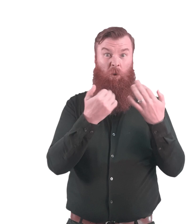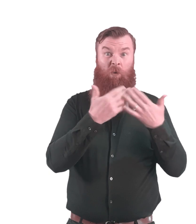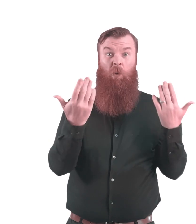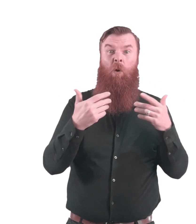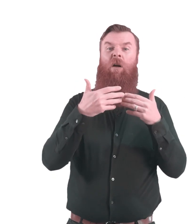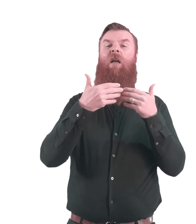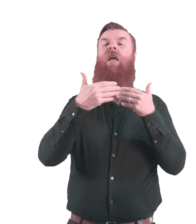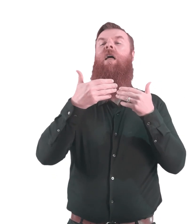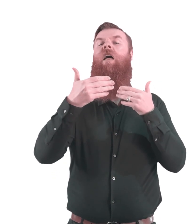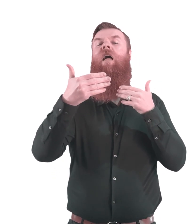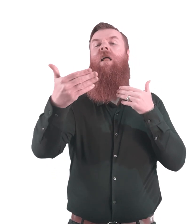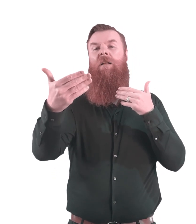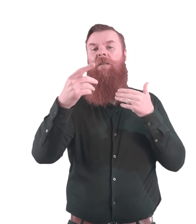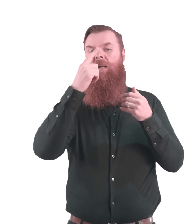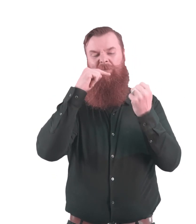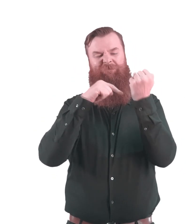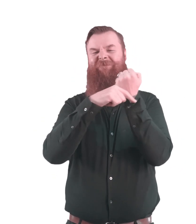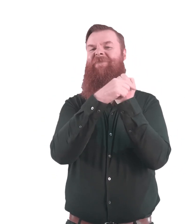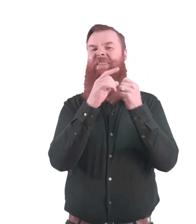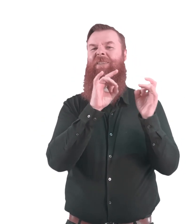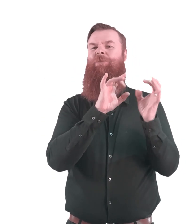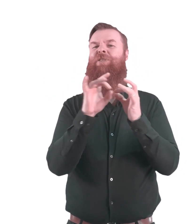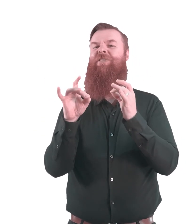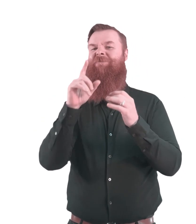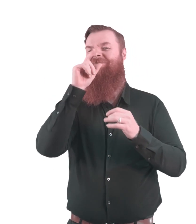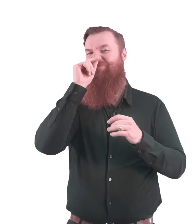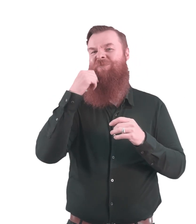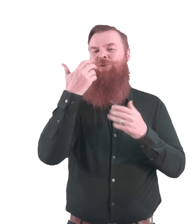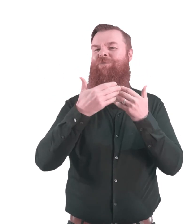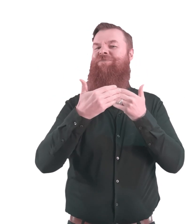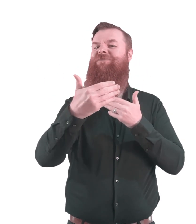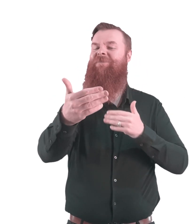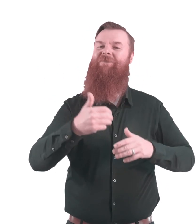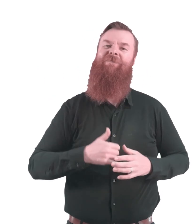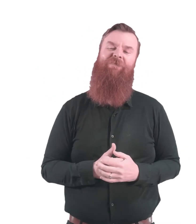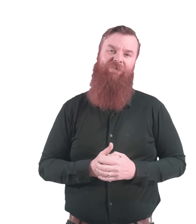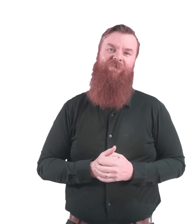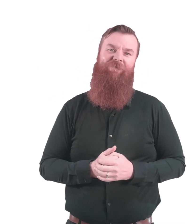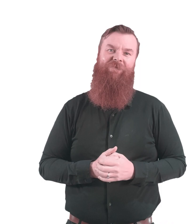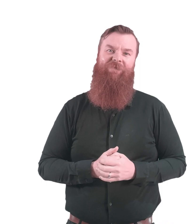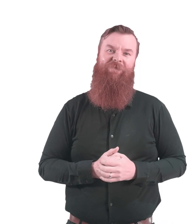Not cleaning between teeth may lead to gum disease and tooth decay.